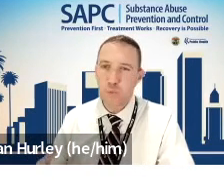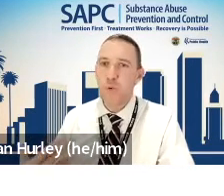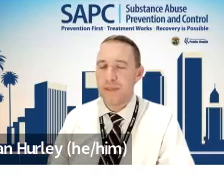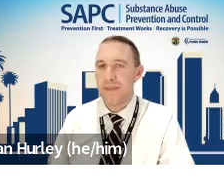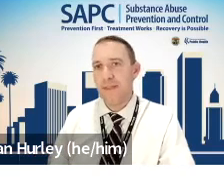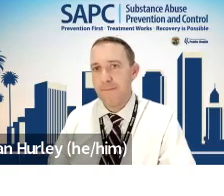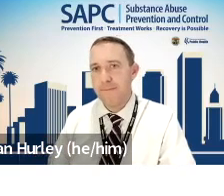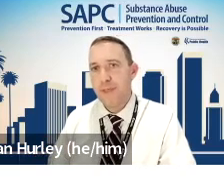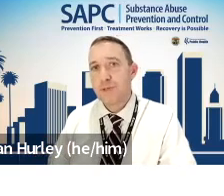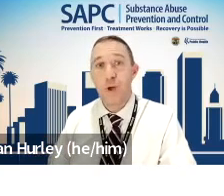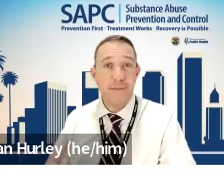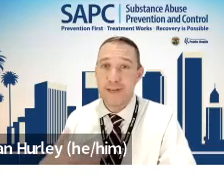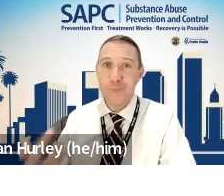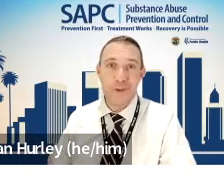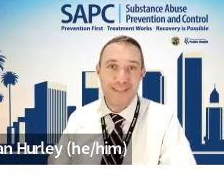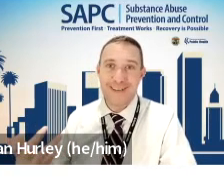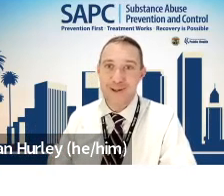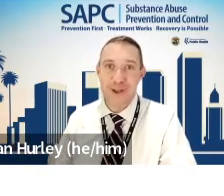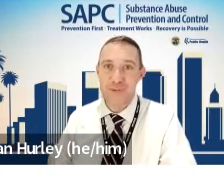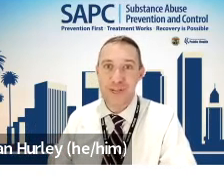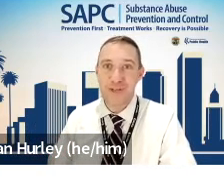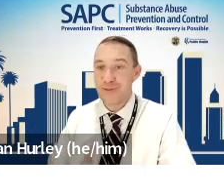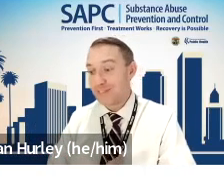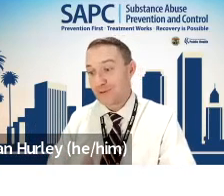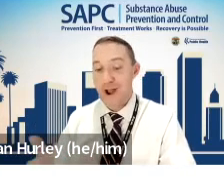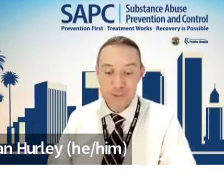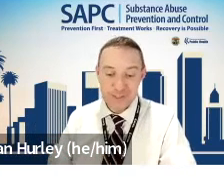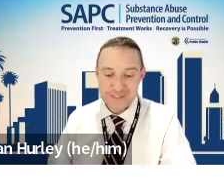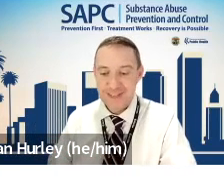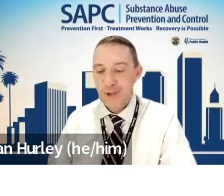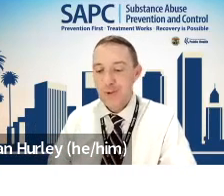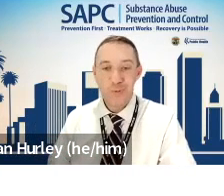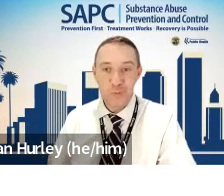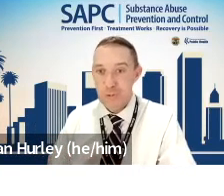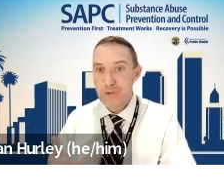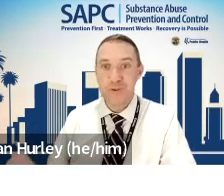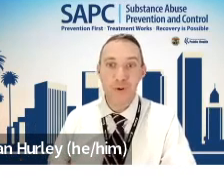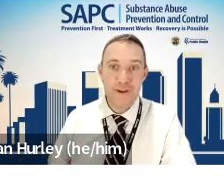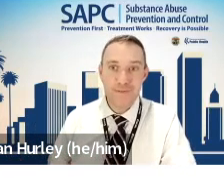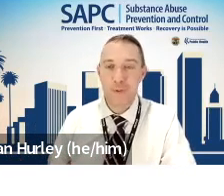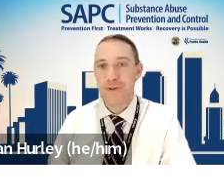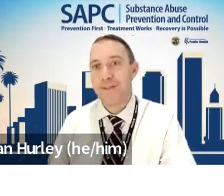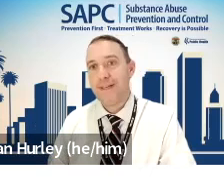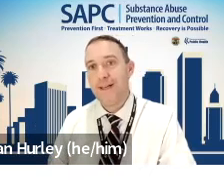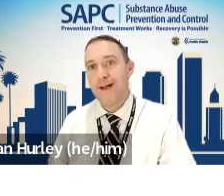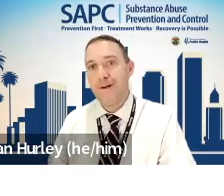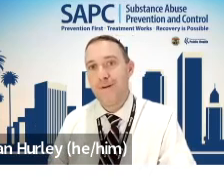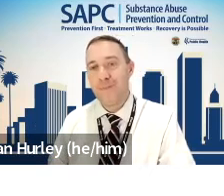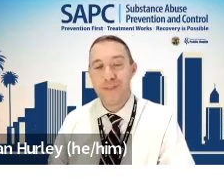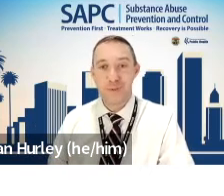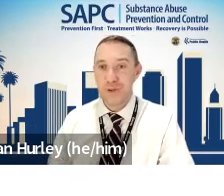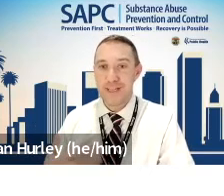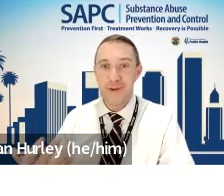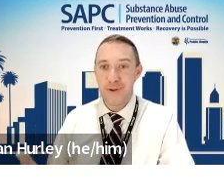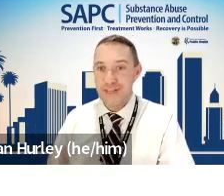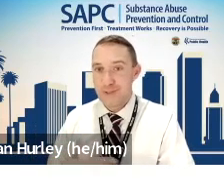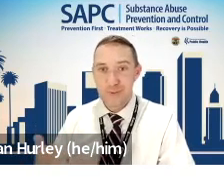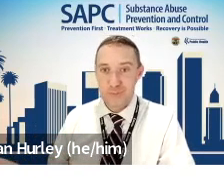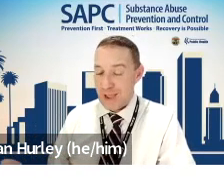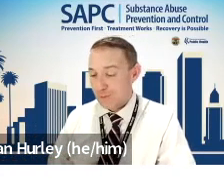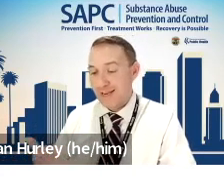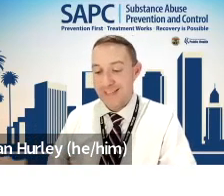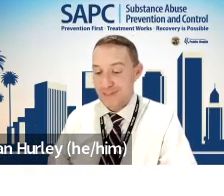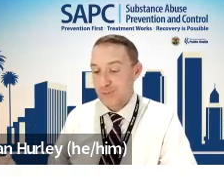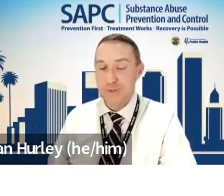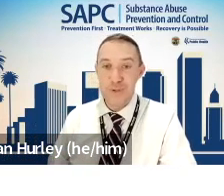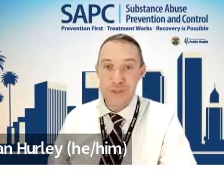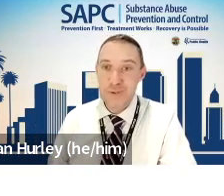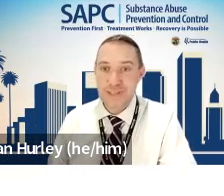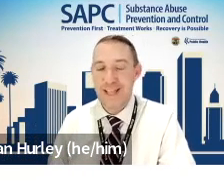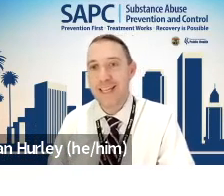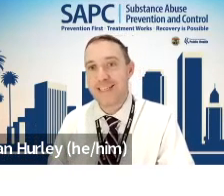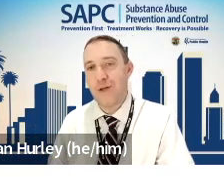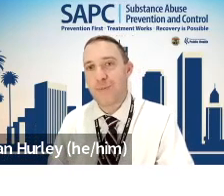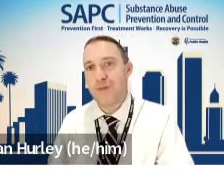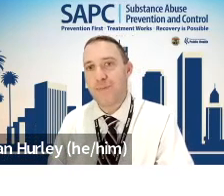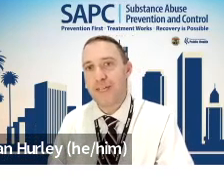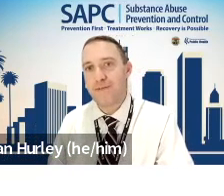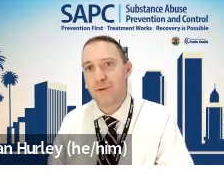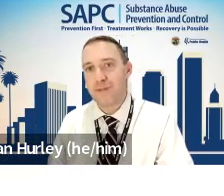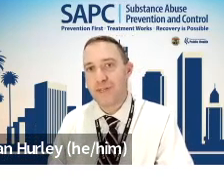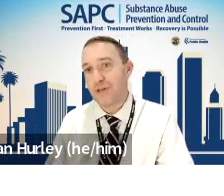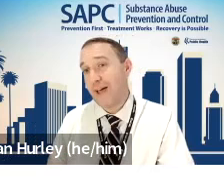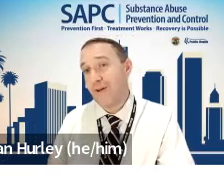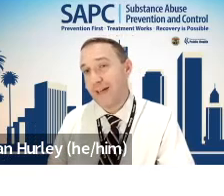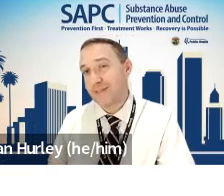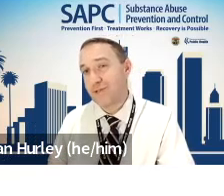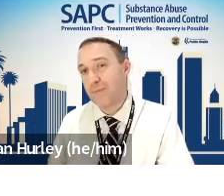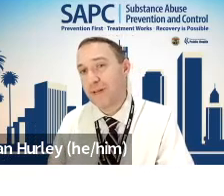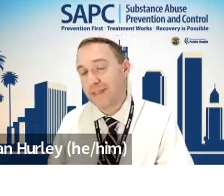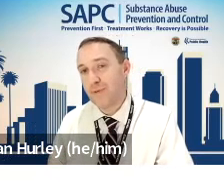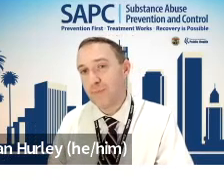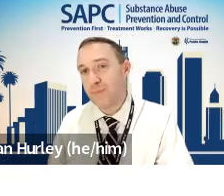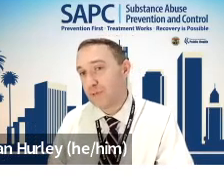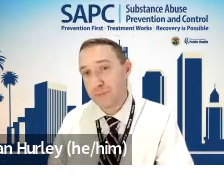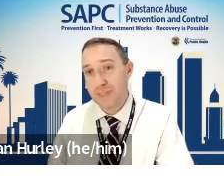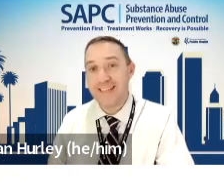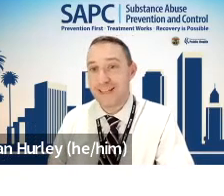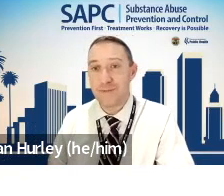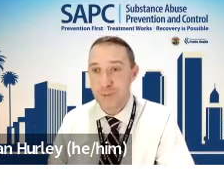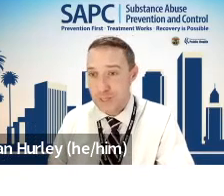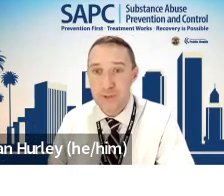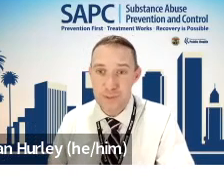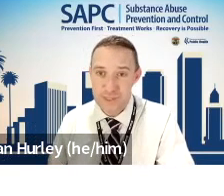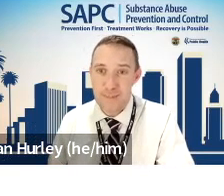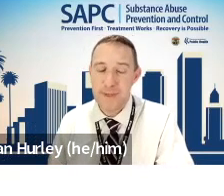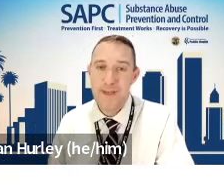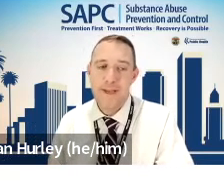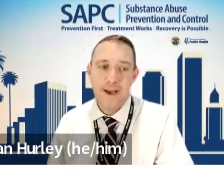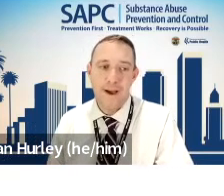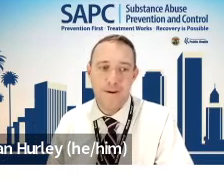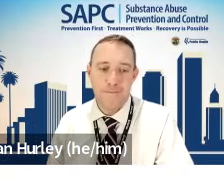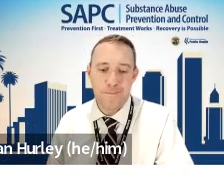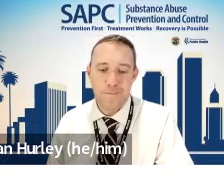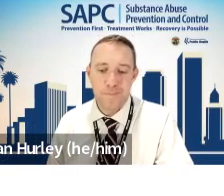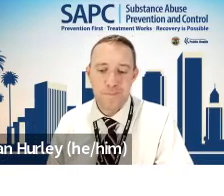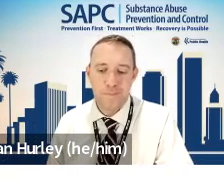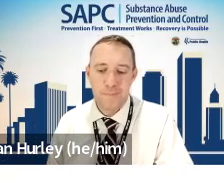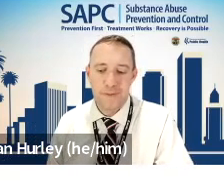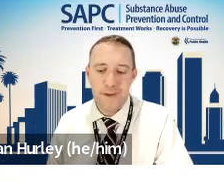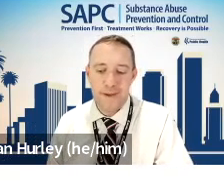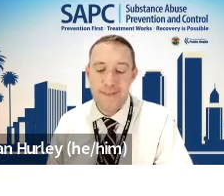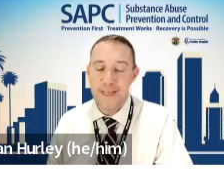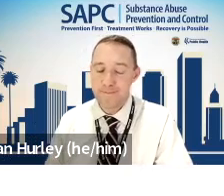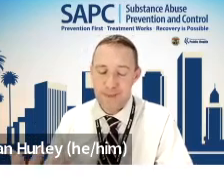I WOULD REFER TO THE SAMA GUIDE ON PROVIDING TREATMENT TO LGBT COMMUNITIES, IT SPEAKS TO SOME OF THE HOUSING CONSIDERATIONS AND THAT INCLUDES BED ASSIGNMENTS. I'VE ALWAYS -- WHEN I'VE SEEN TREATMENT CENTERS STRUGGLE WITH THIS, IT IS TYPICALLY WHEN THE TREATMENT CENTER IS TRYING TO MAKE DECISIONS ANTICIPATING OR ON BEHALF OF AN INDIVIDUAL PATIENT OR CLIENT